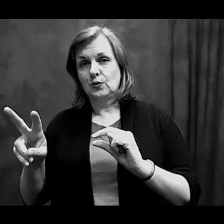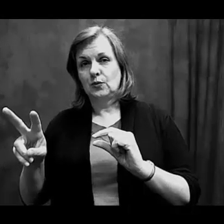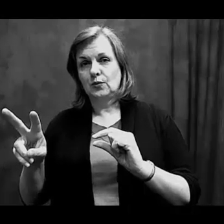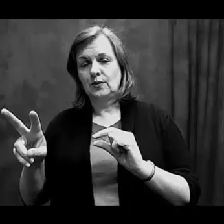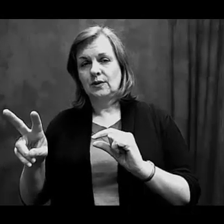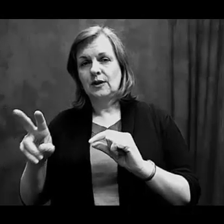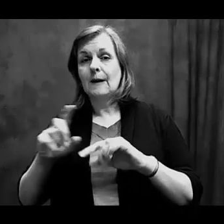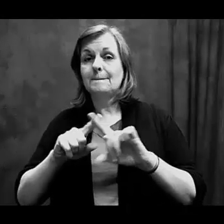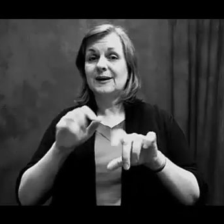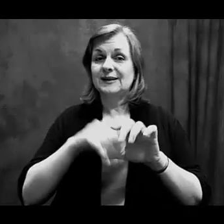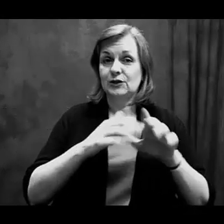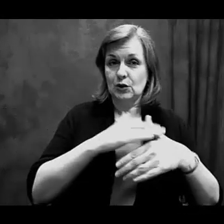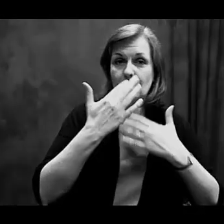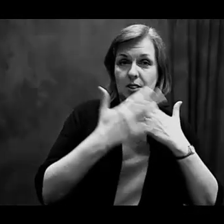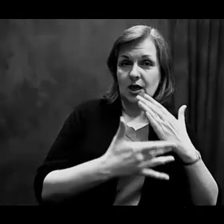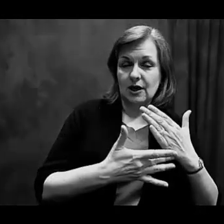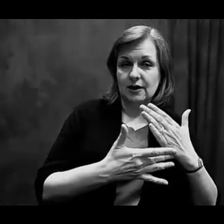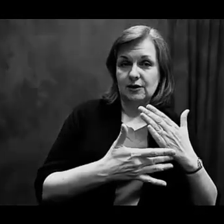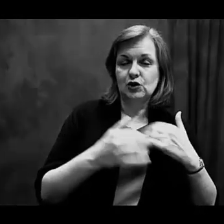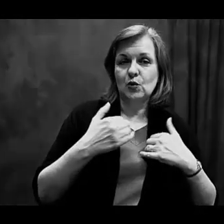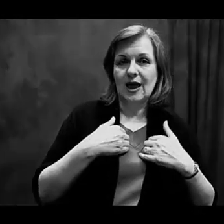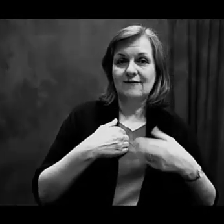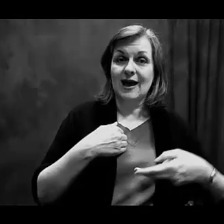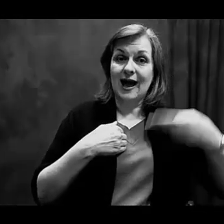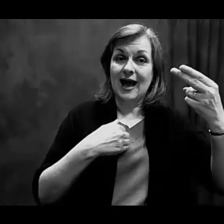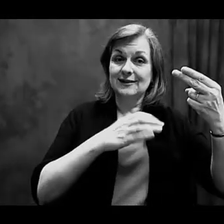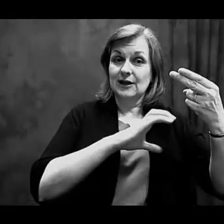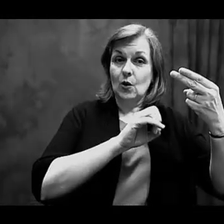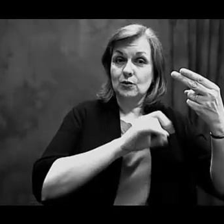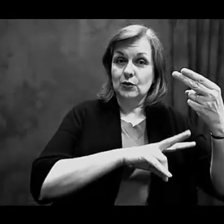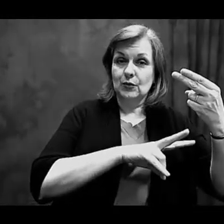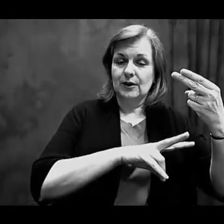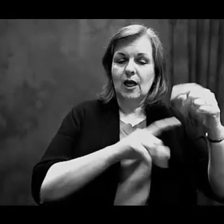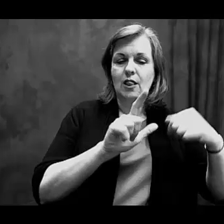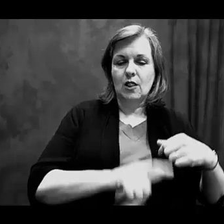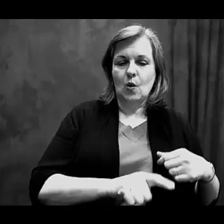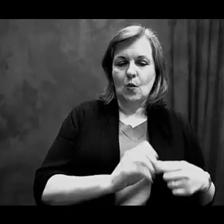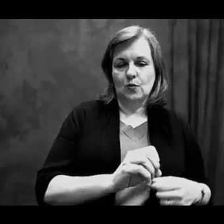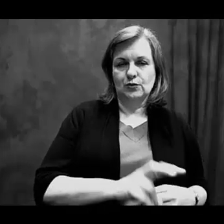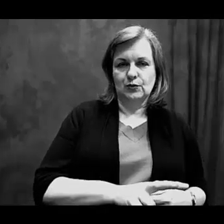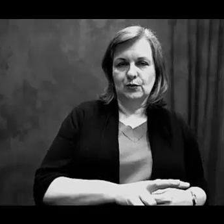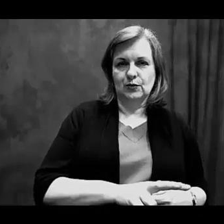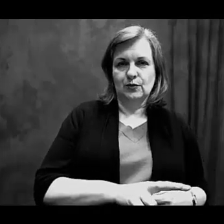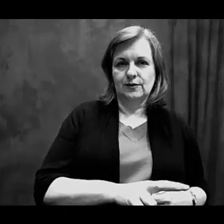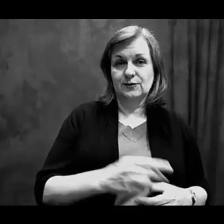and should have less CO2 compared to your blood